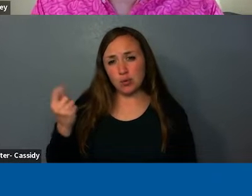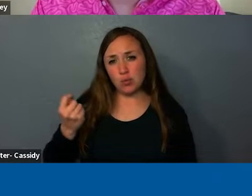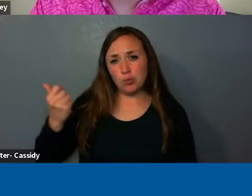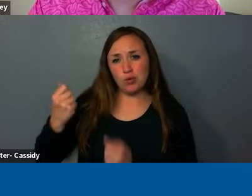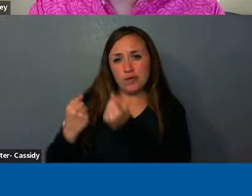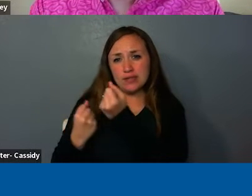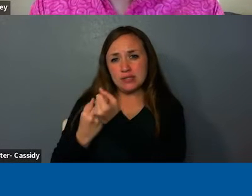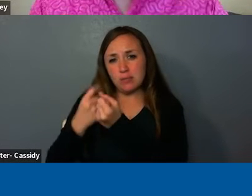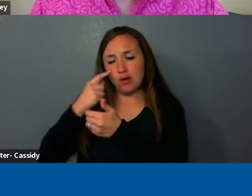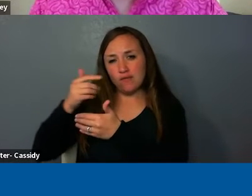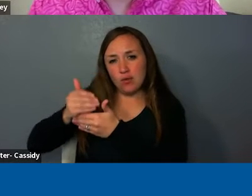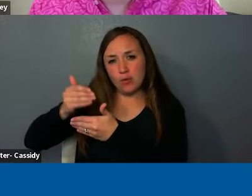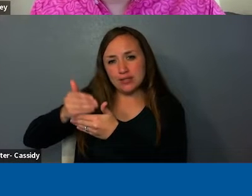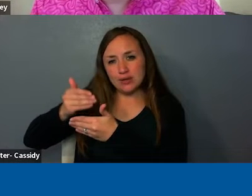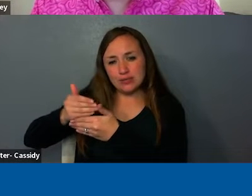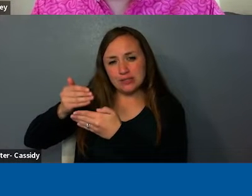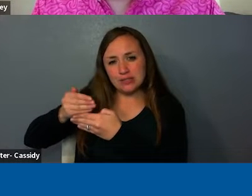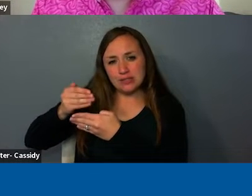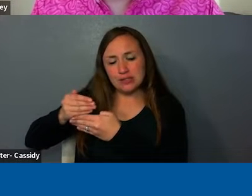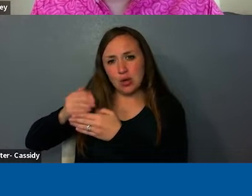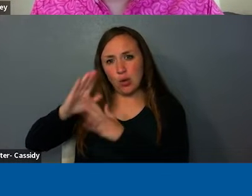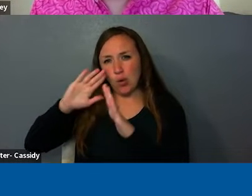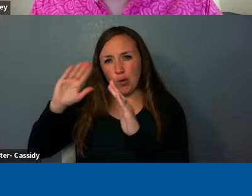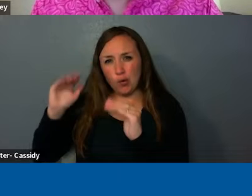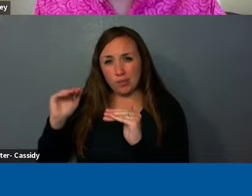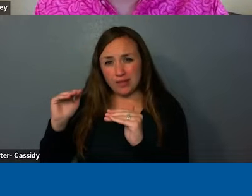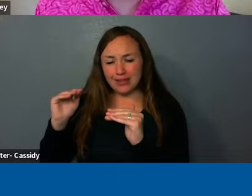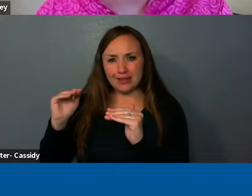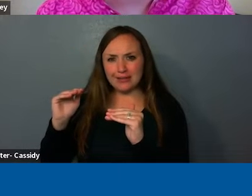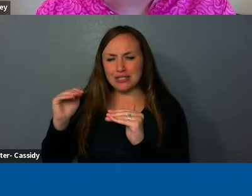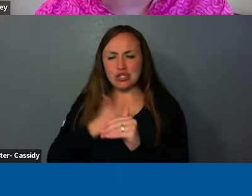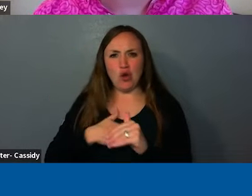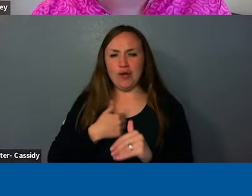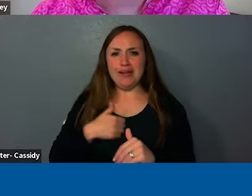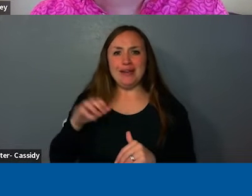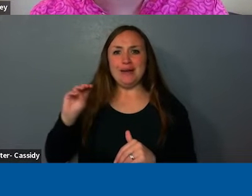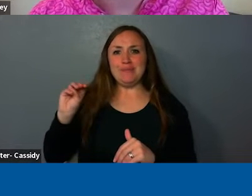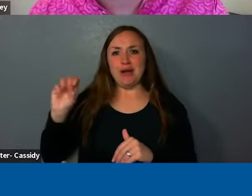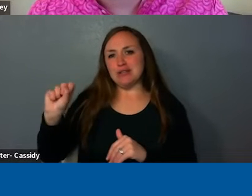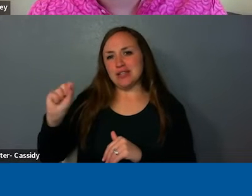for Windows, hopefully, I mean, sorry, Microsoft is removing support for Internet Explorer